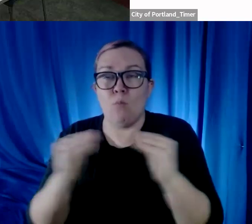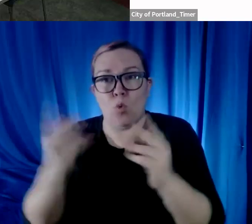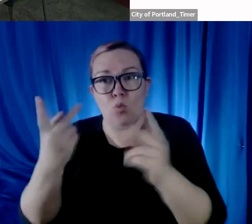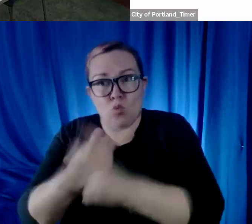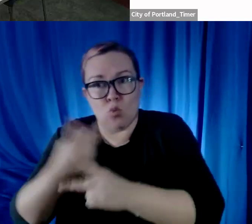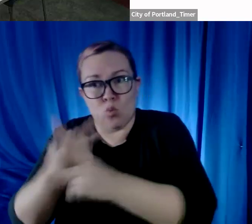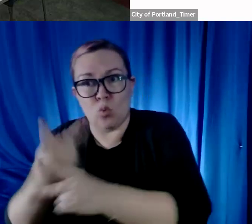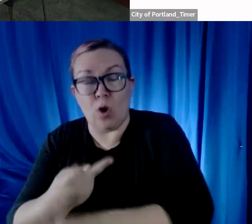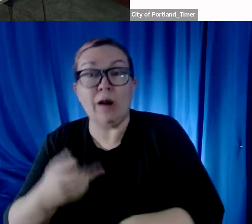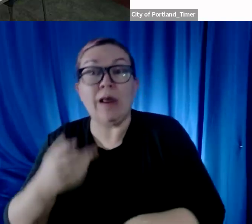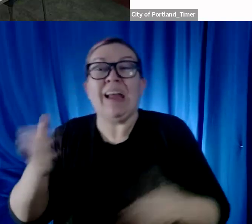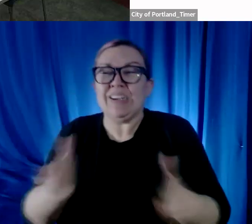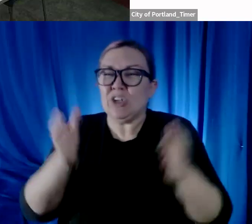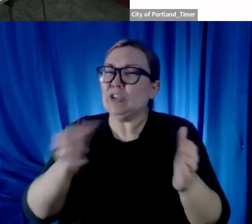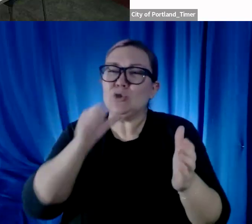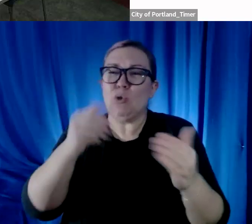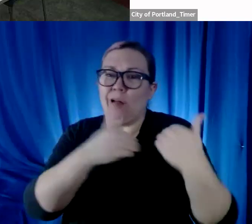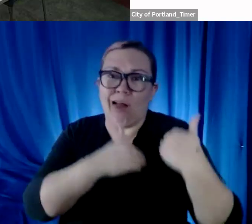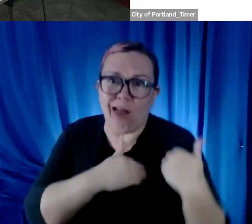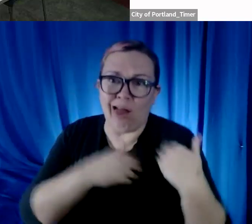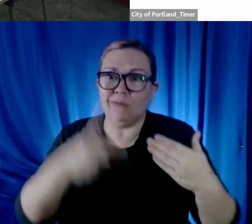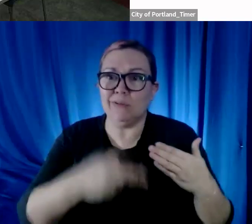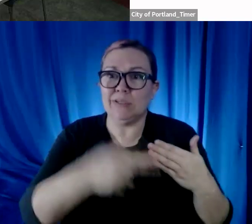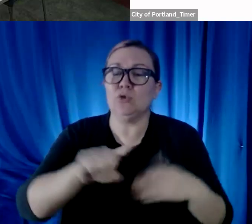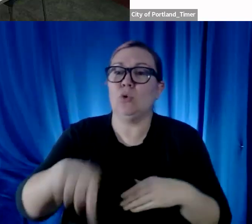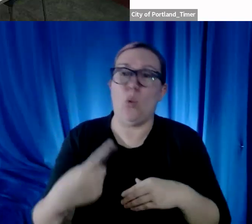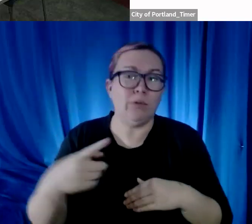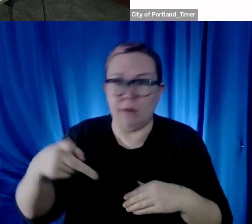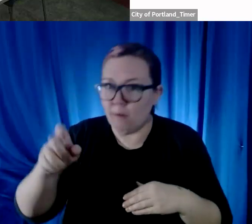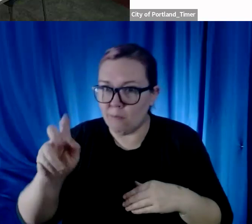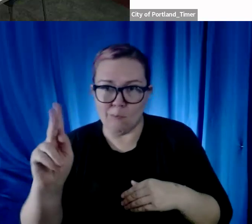I urge city council to not place the burden of budget reduction solely upon Portland Parks and Recreation.